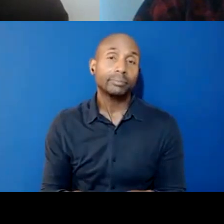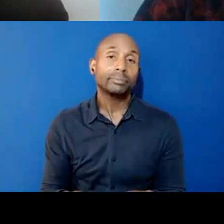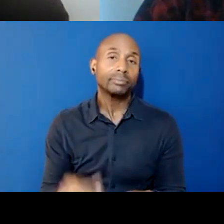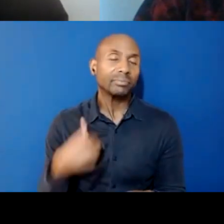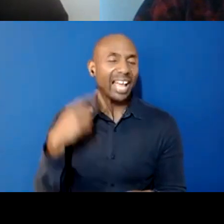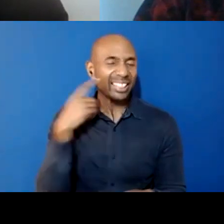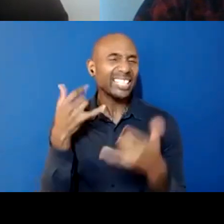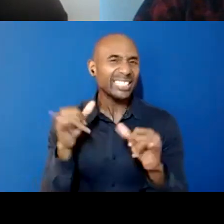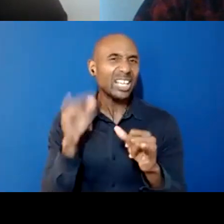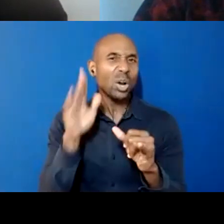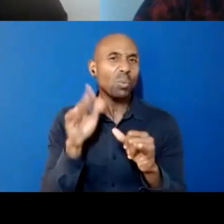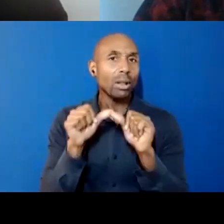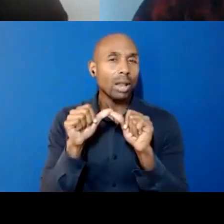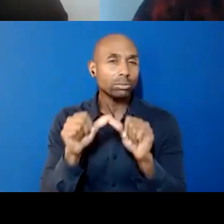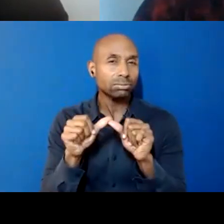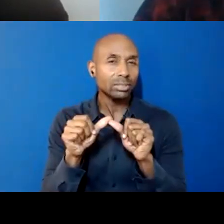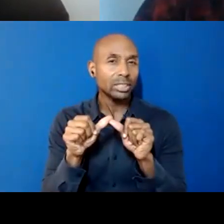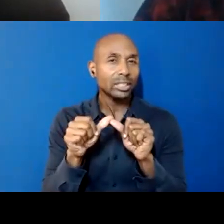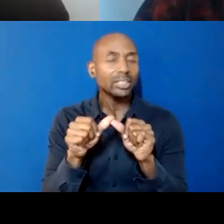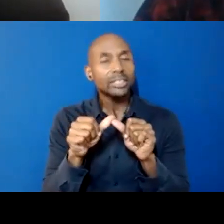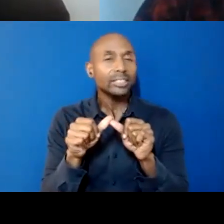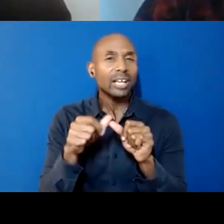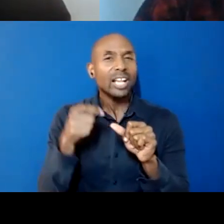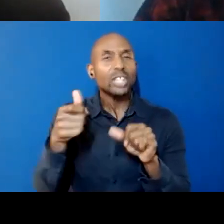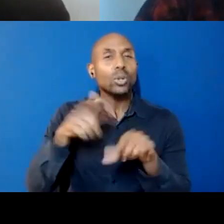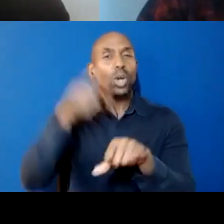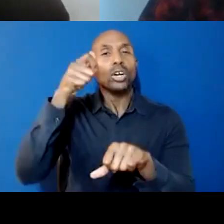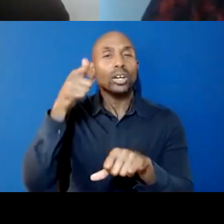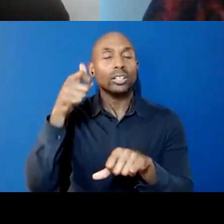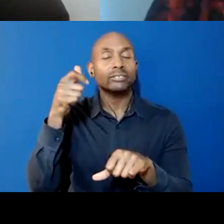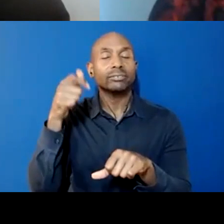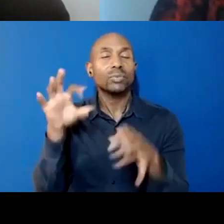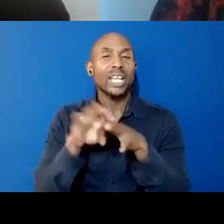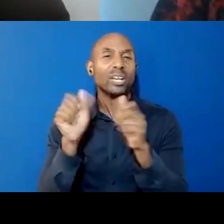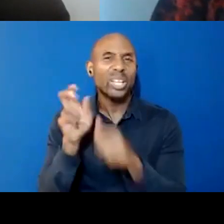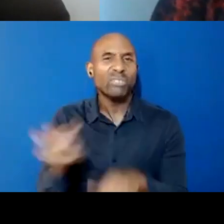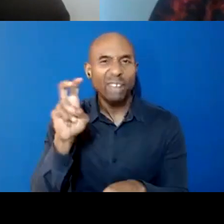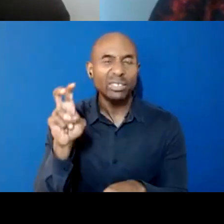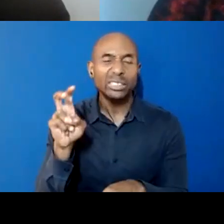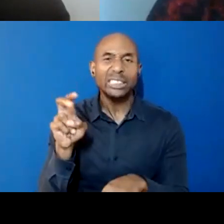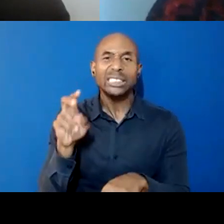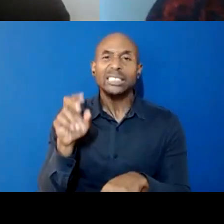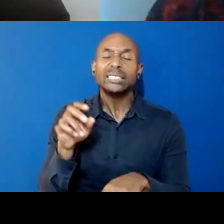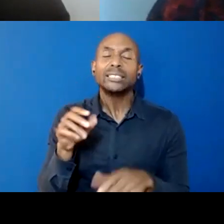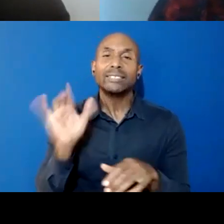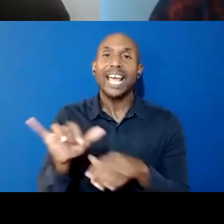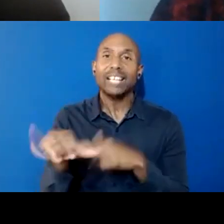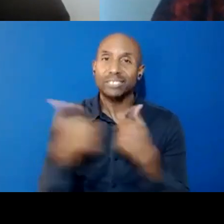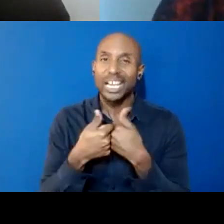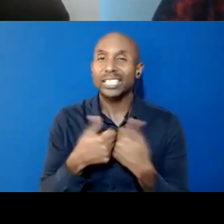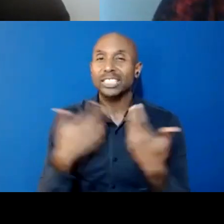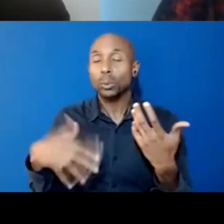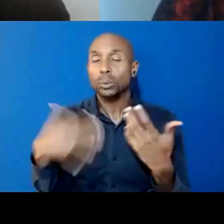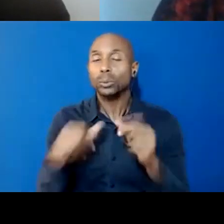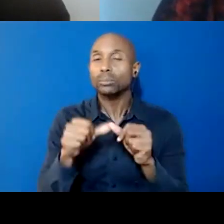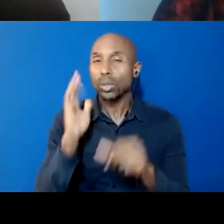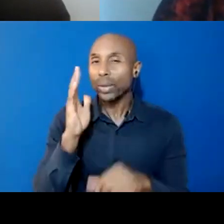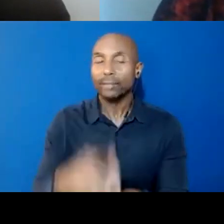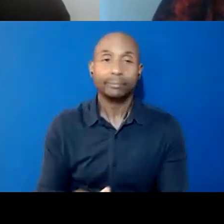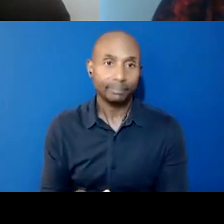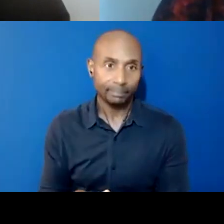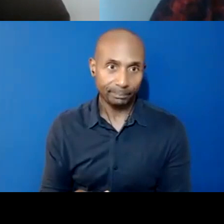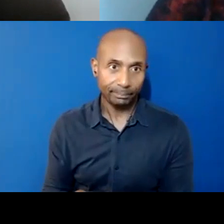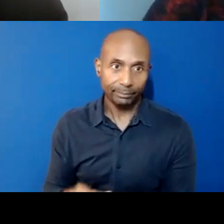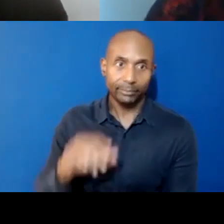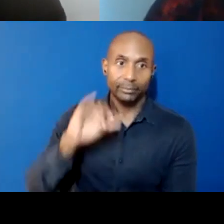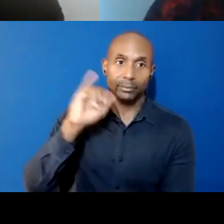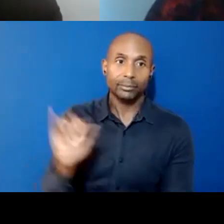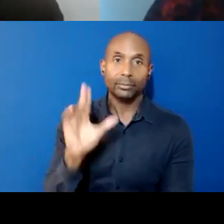If you could venture a guess as to the percent of the programs that